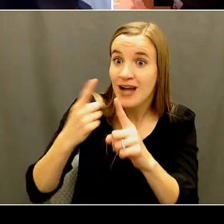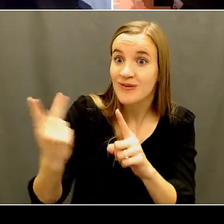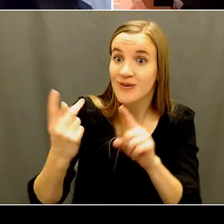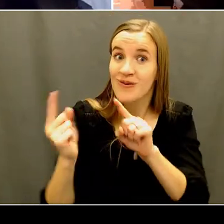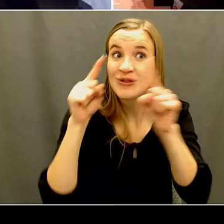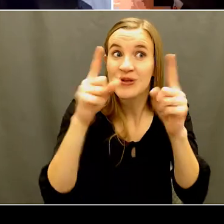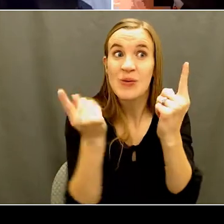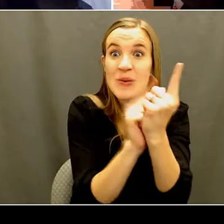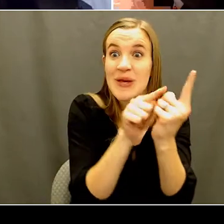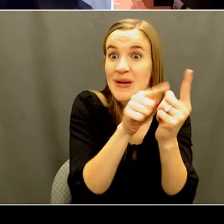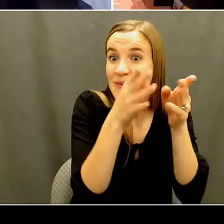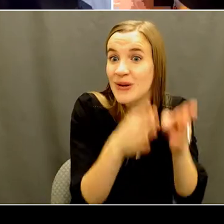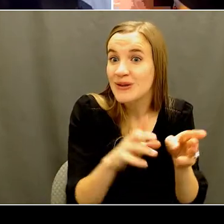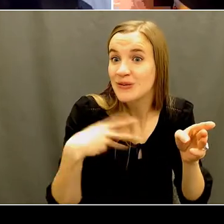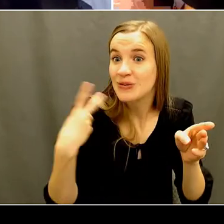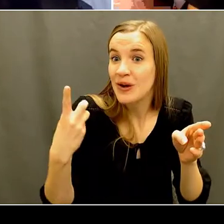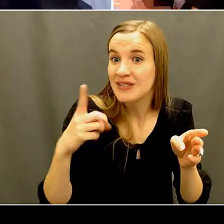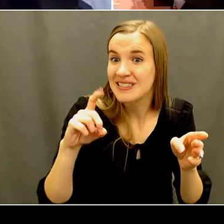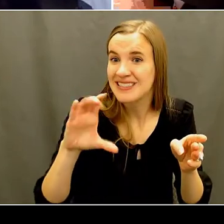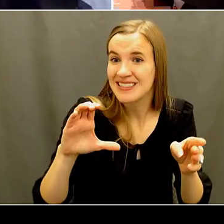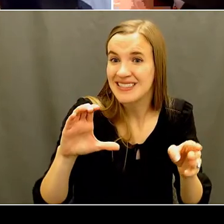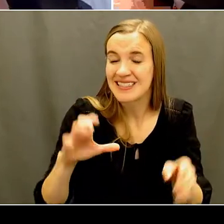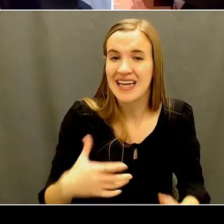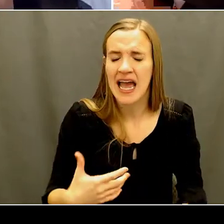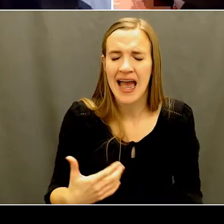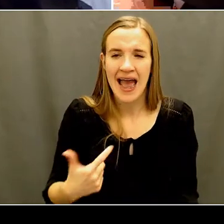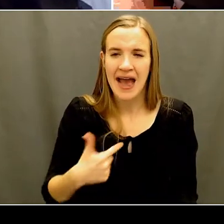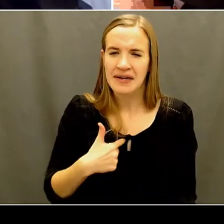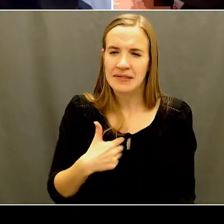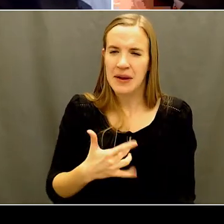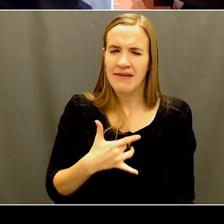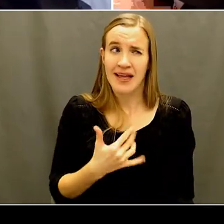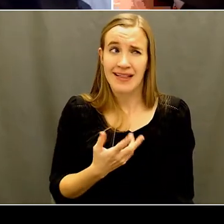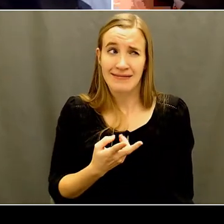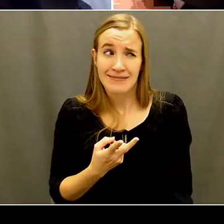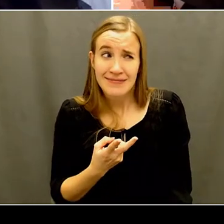that because I think like a few months later, I had a free ticket to go to DC